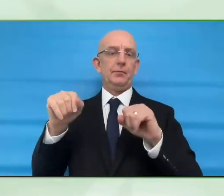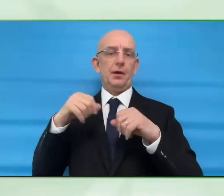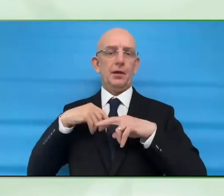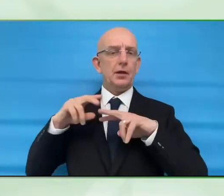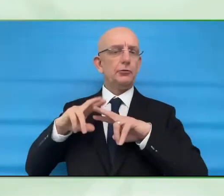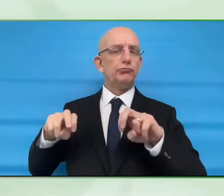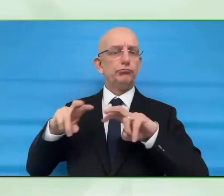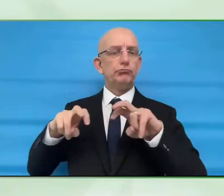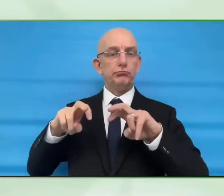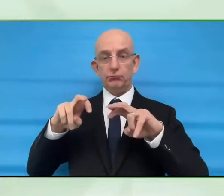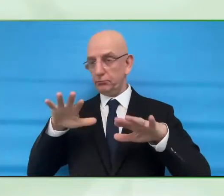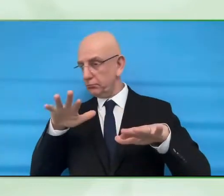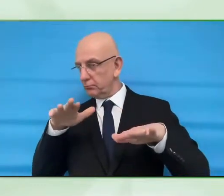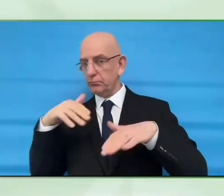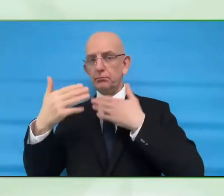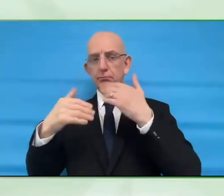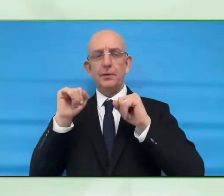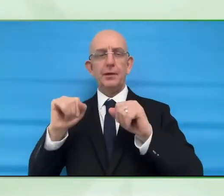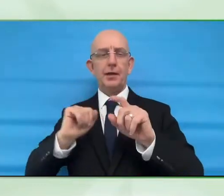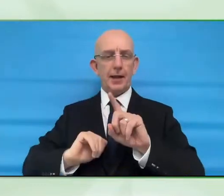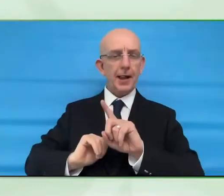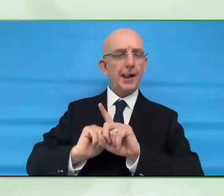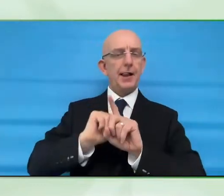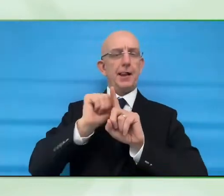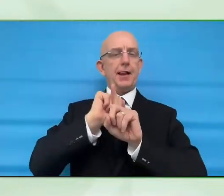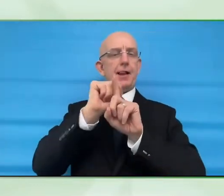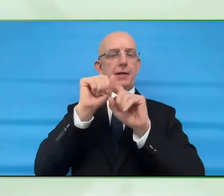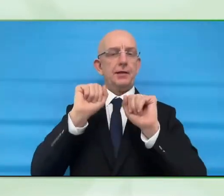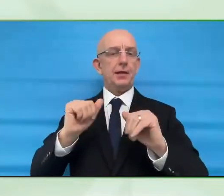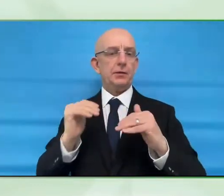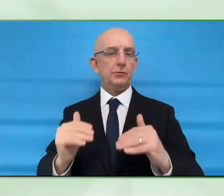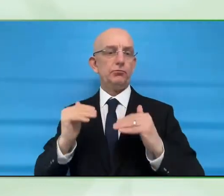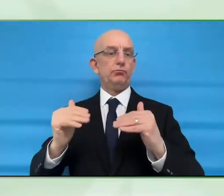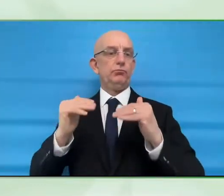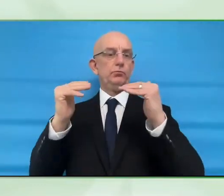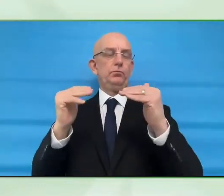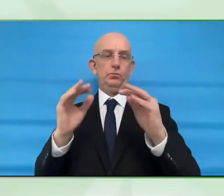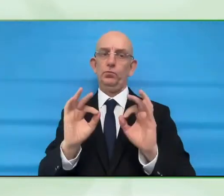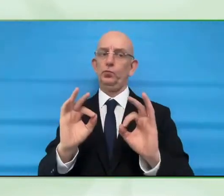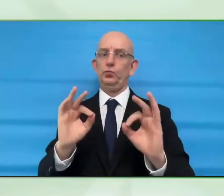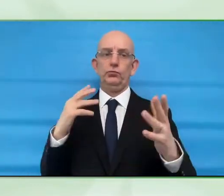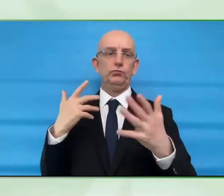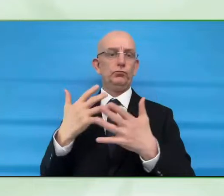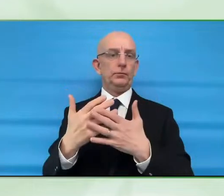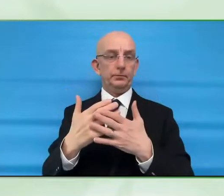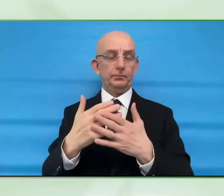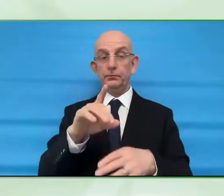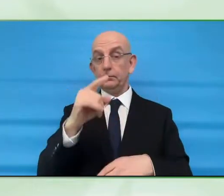This is an example of the stars at midnight and people that are cited might be familiar